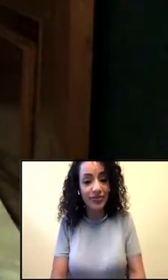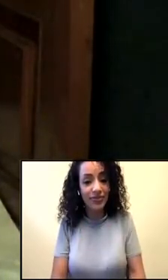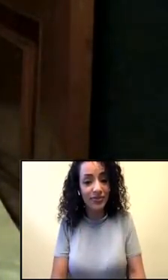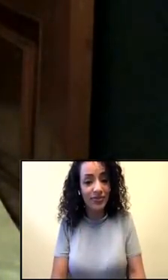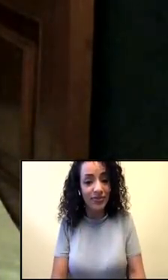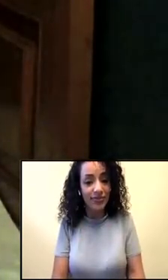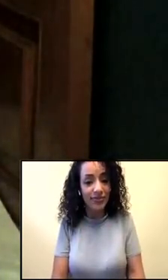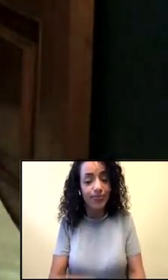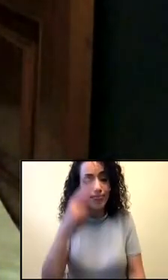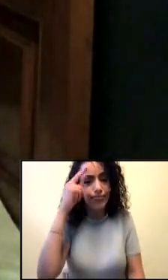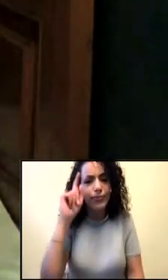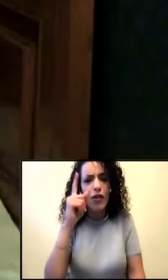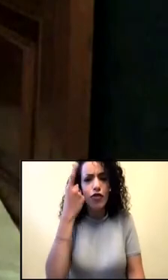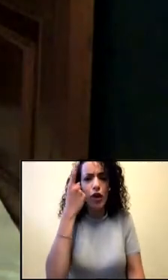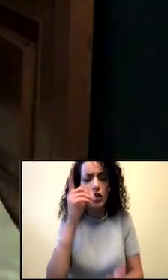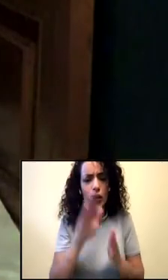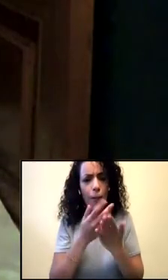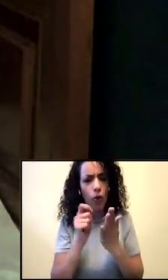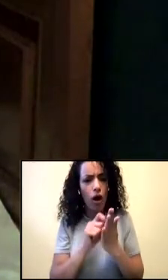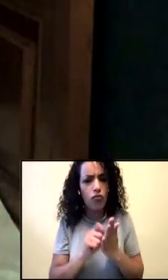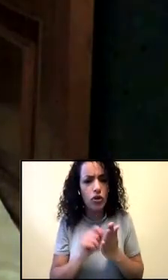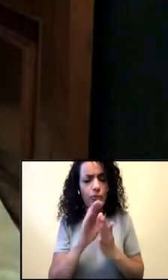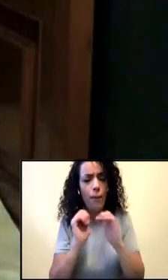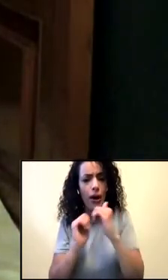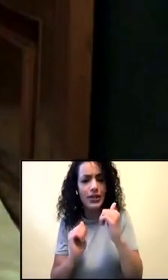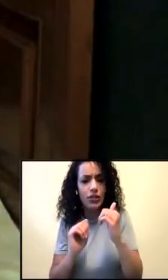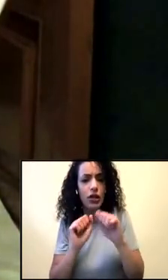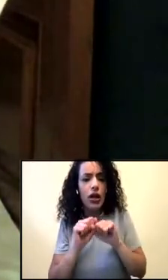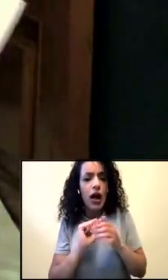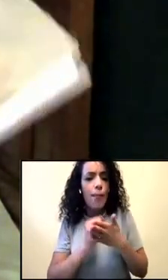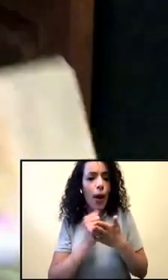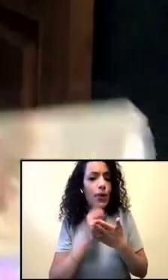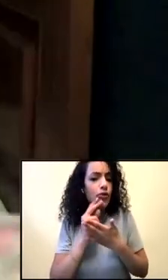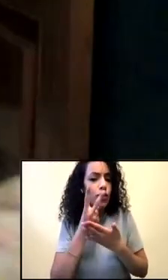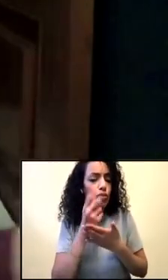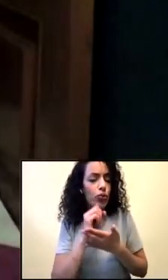book I wrote on partition. It came out in 2019, it's called The Remnants of Partition for those